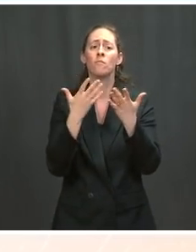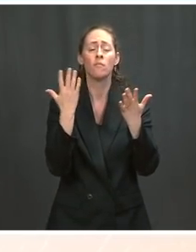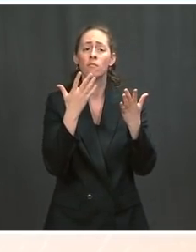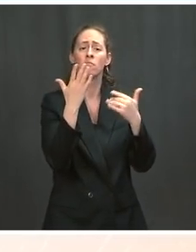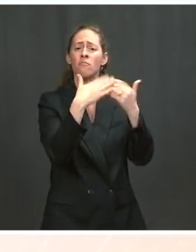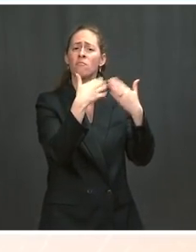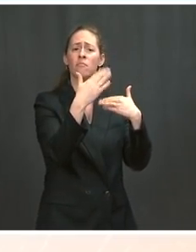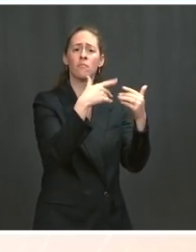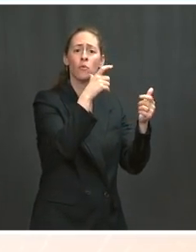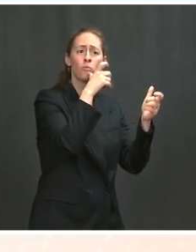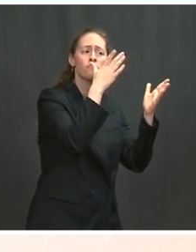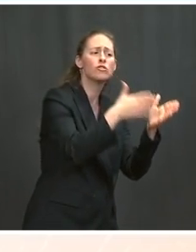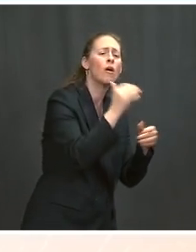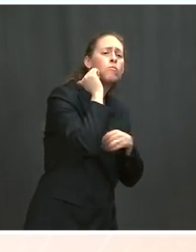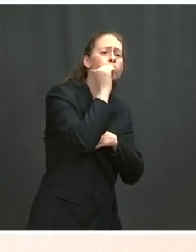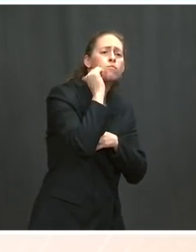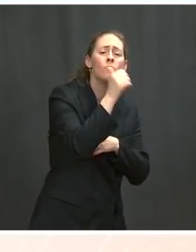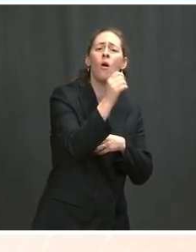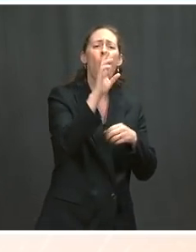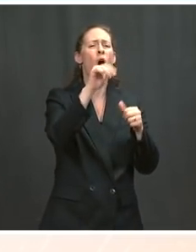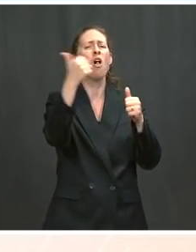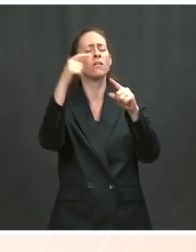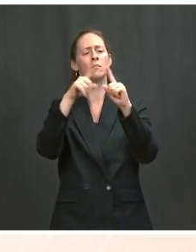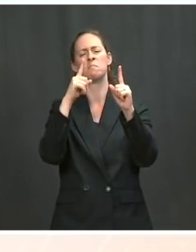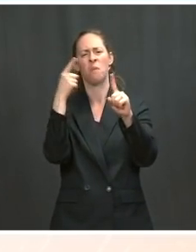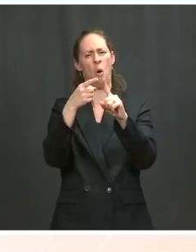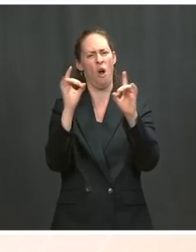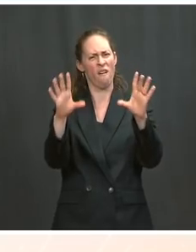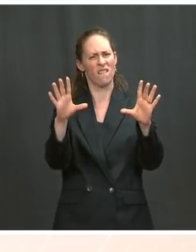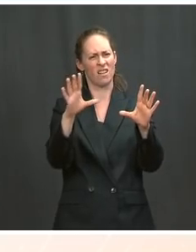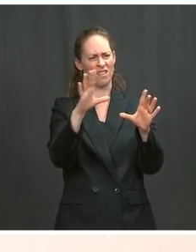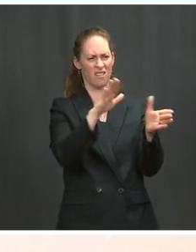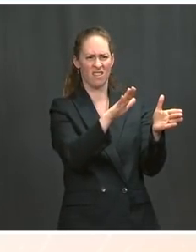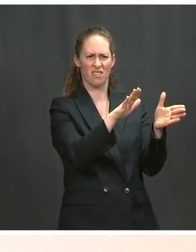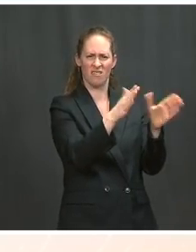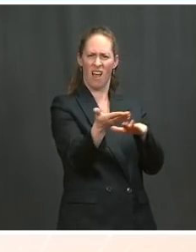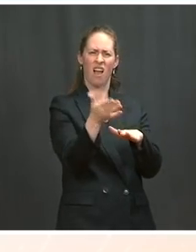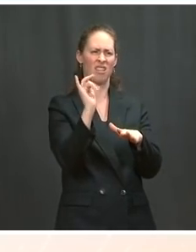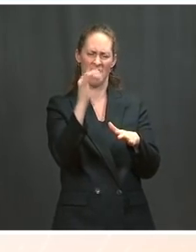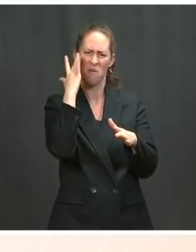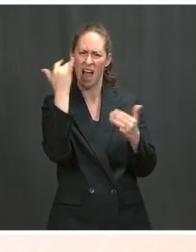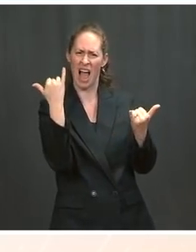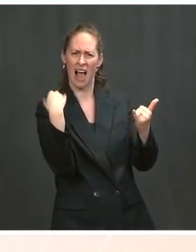And that's one of the reasons that we are so engaged behind the scenes in this effort. The Press: And you sent an envoy to the region.